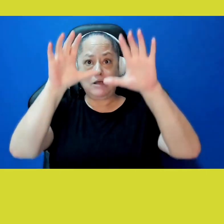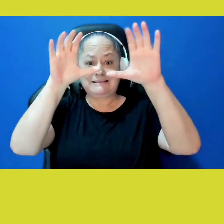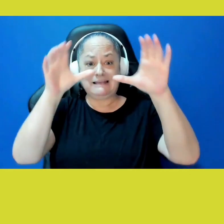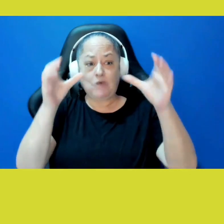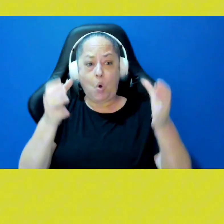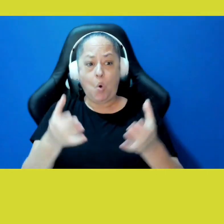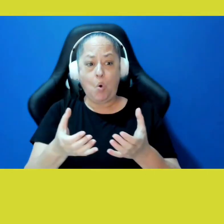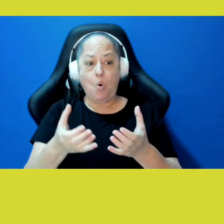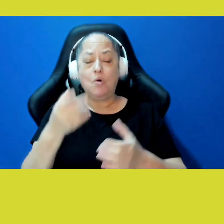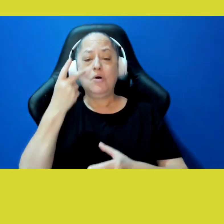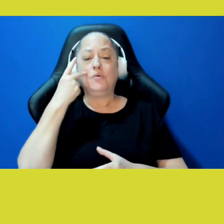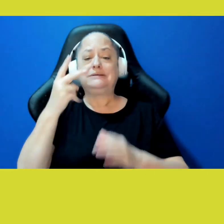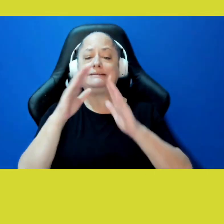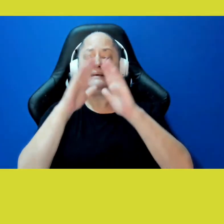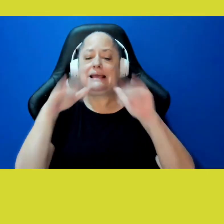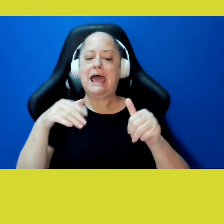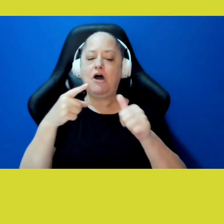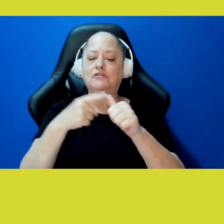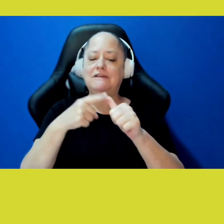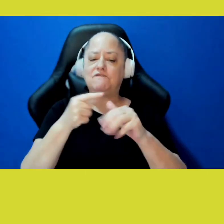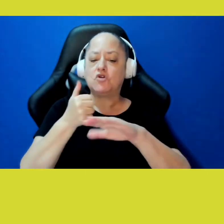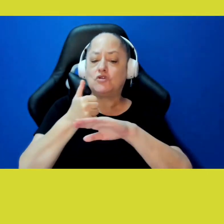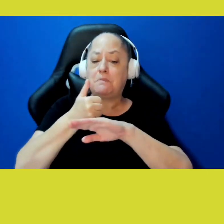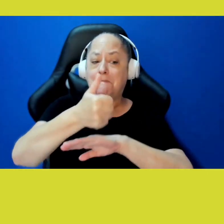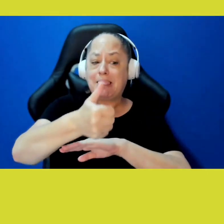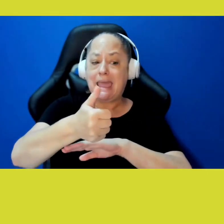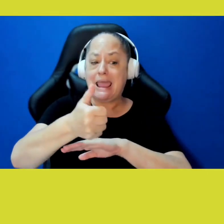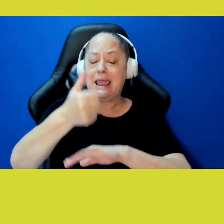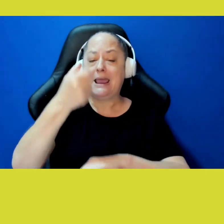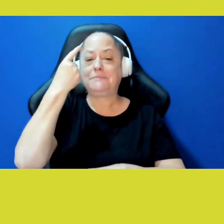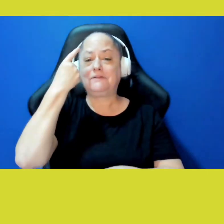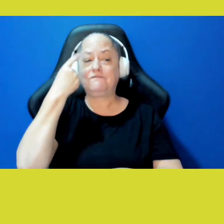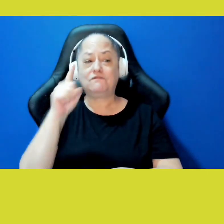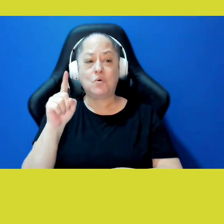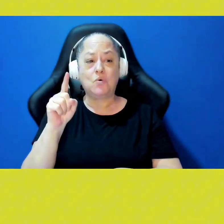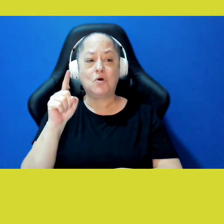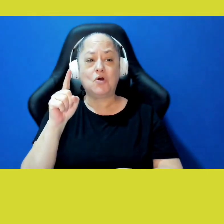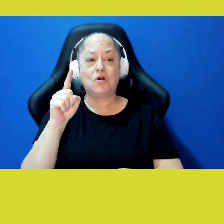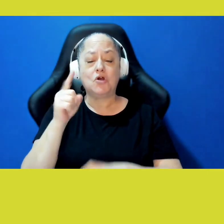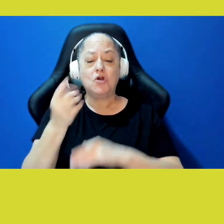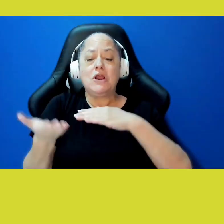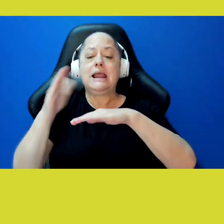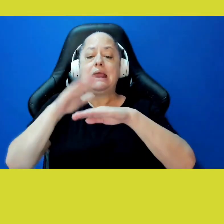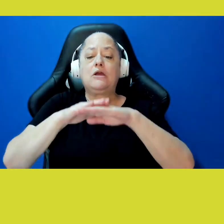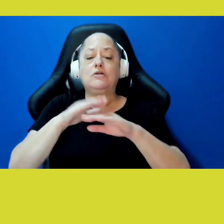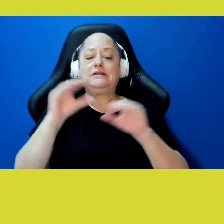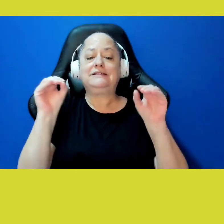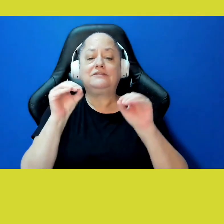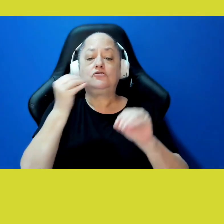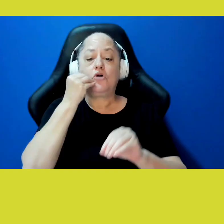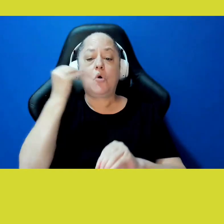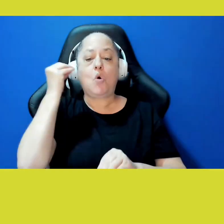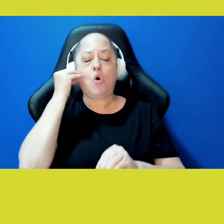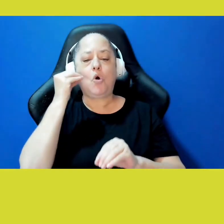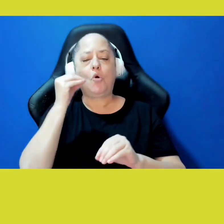see housing first being blamed for increases in homelessness and whatnot when the reality is communities